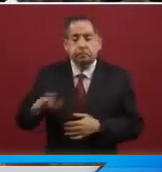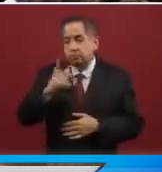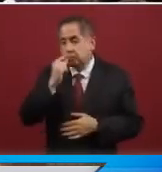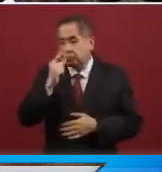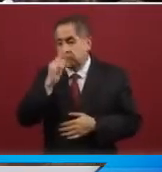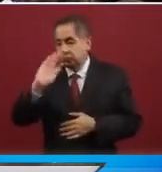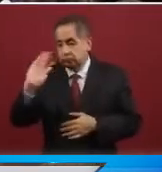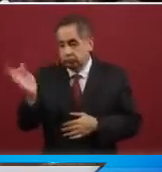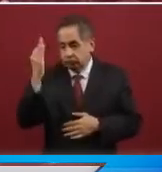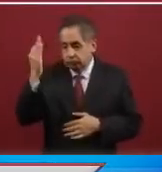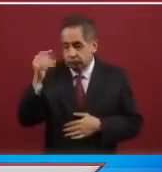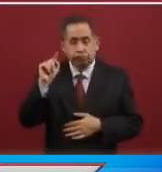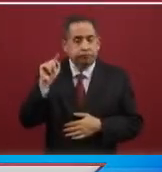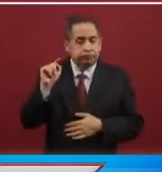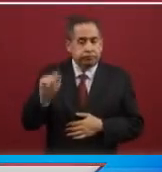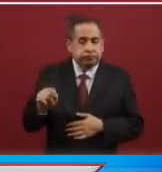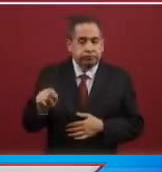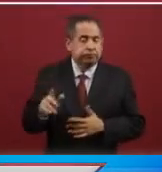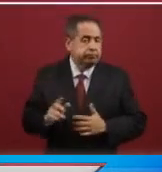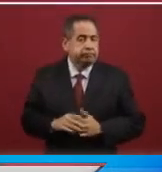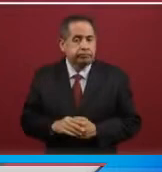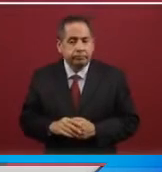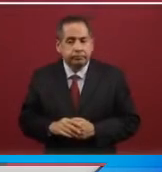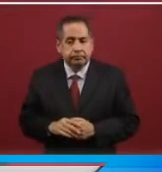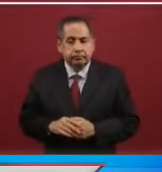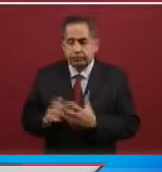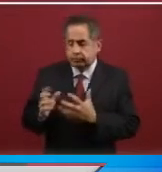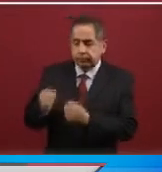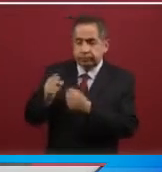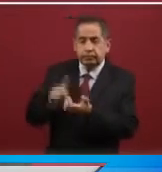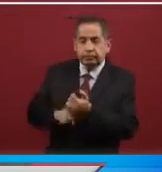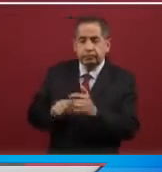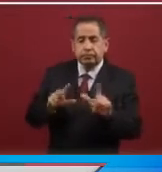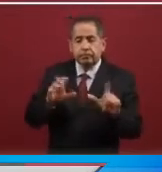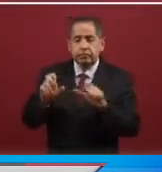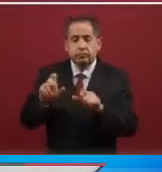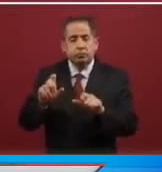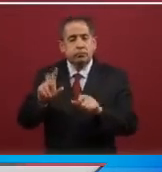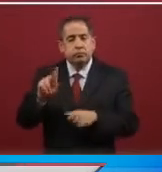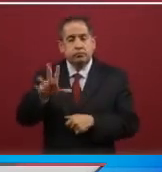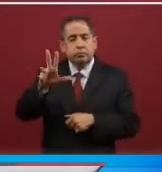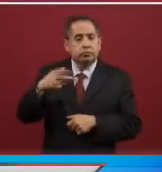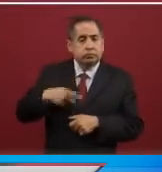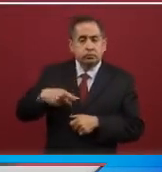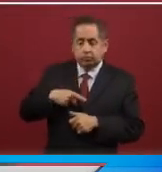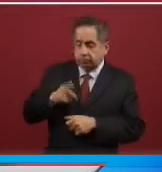The instruction of the President is not to allow the trafficking of persons in Mexico and the transporters will be investigated